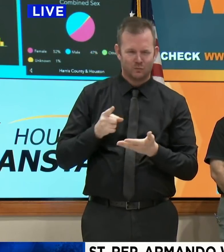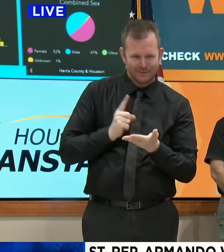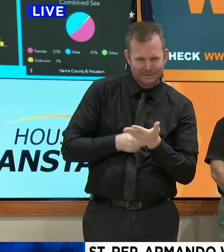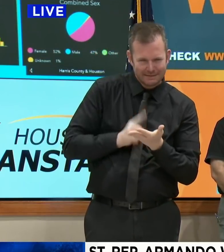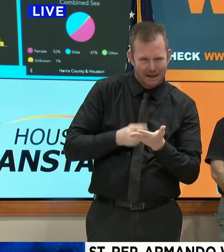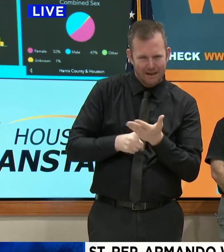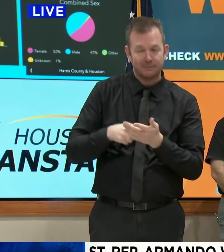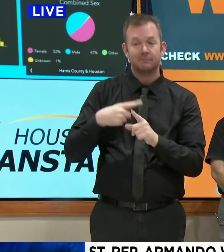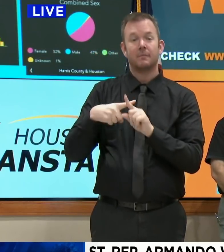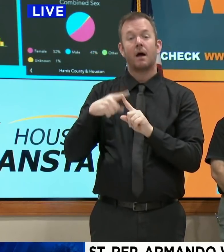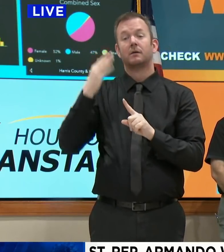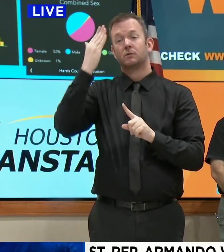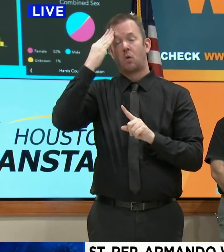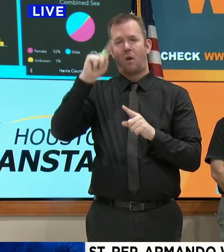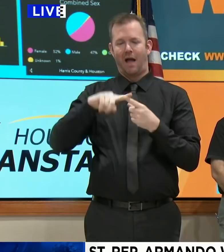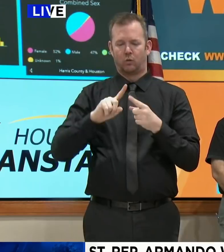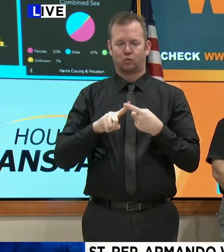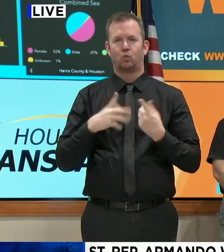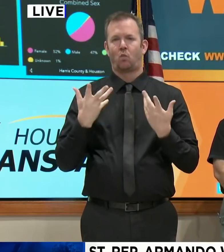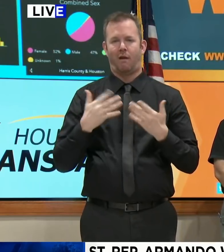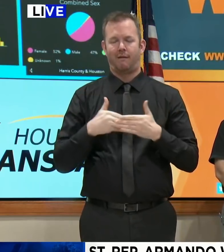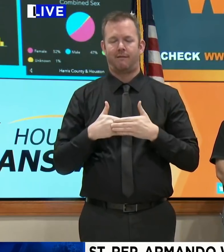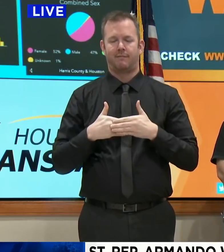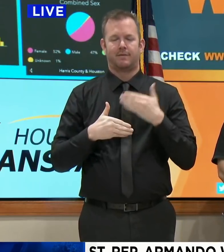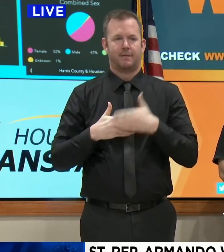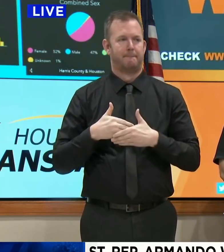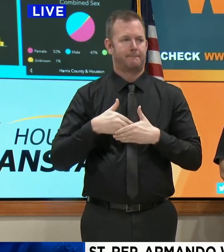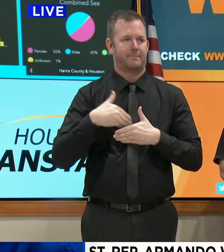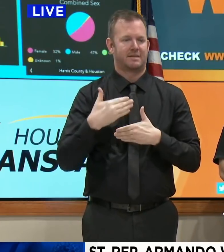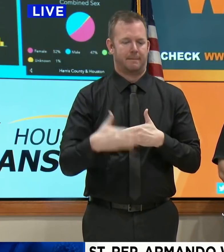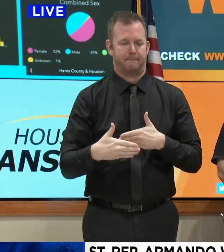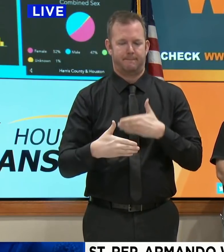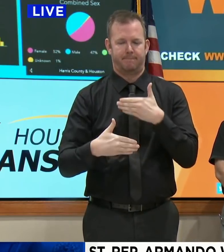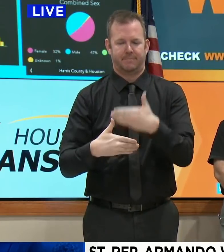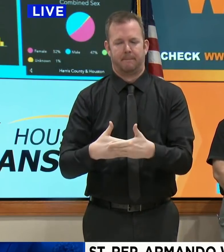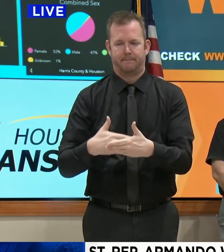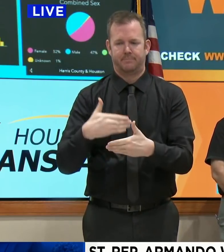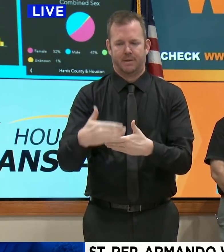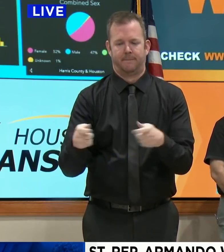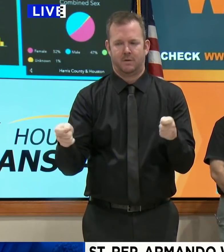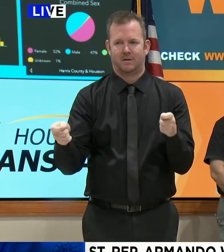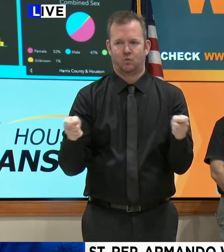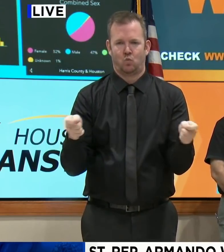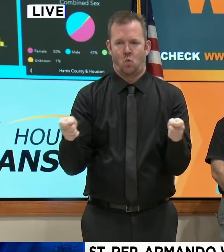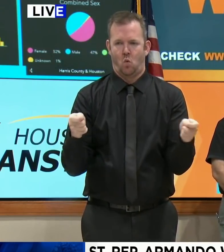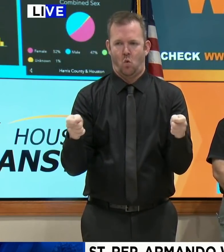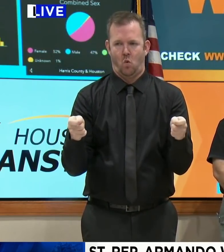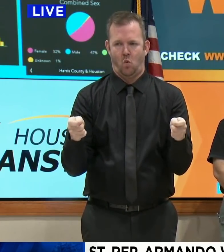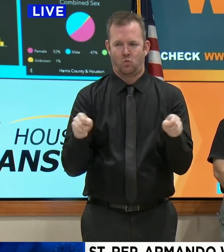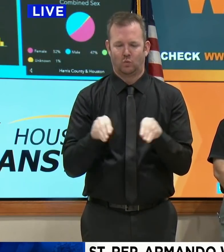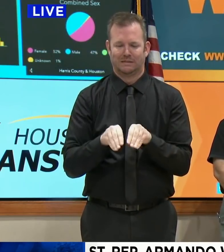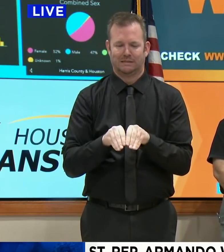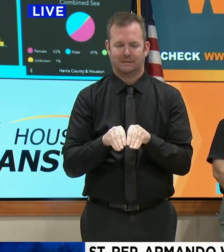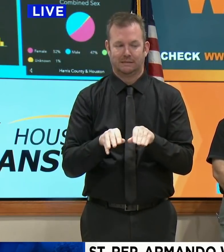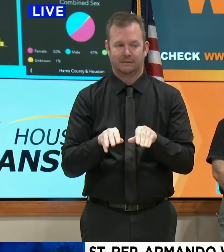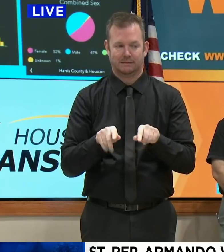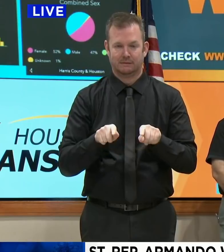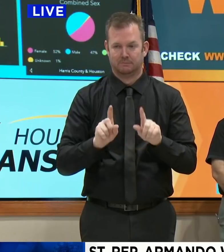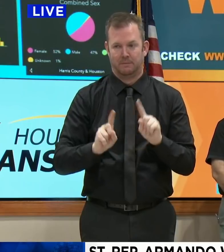and so those are the and so those are the conversations we’re having it conversations we’re having it will have to be tiered it. will have to be tiered it. We will have to be watching We will have to be watching the data and this will be a